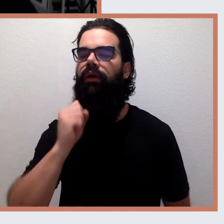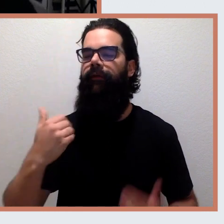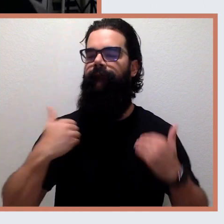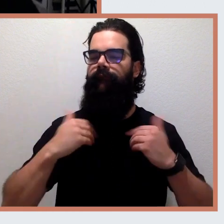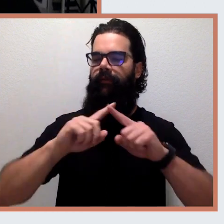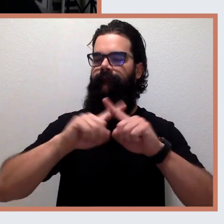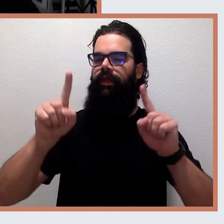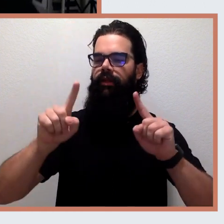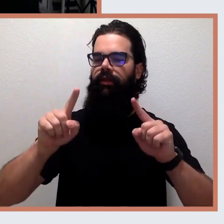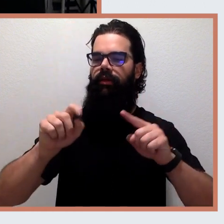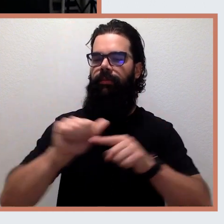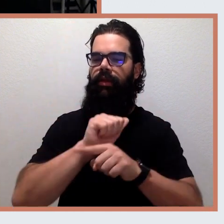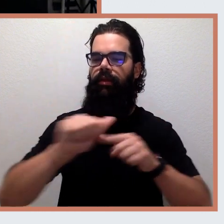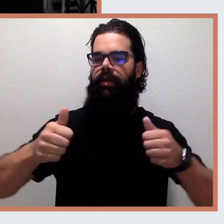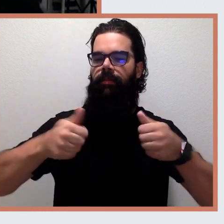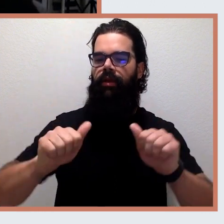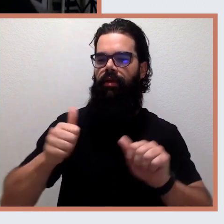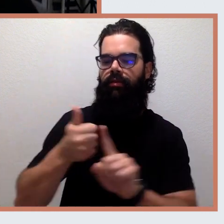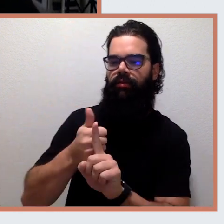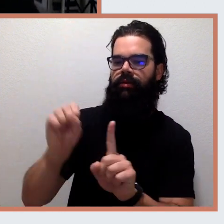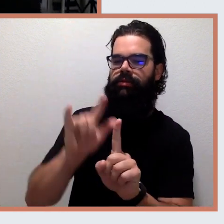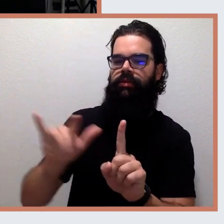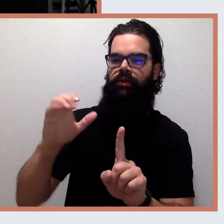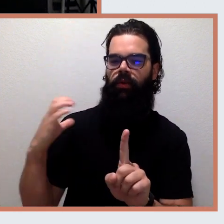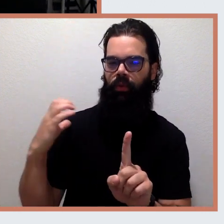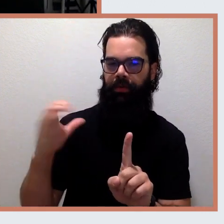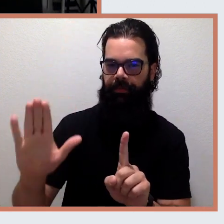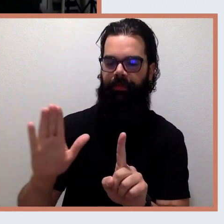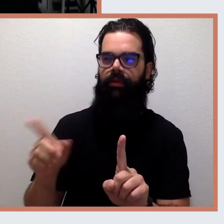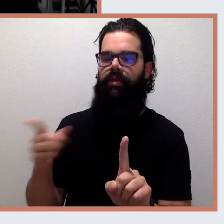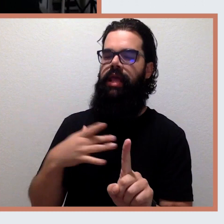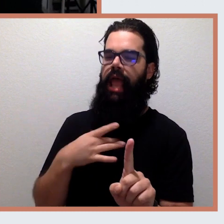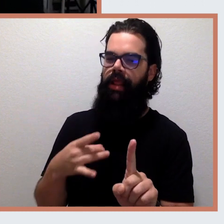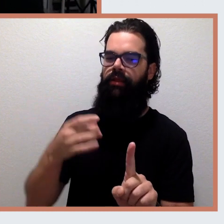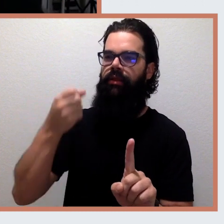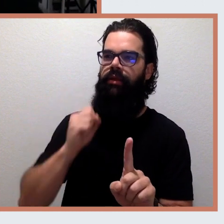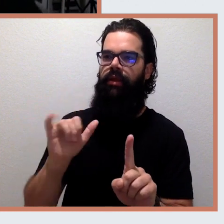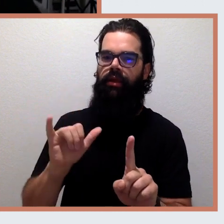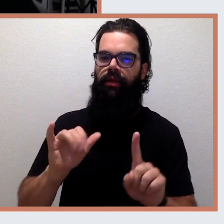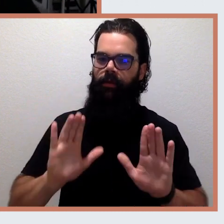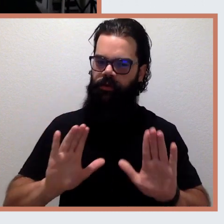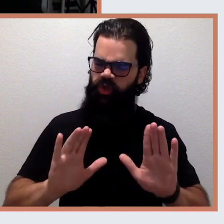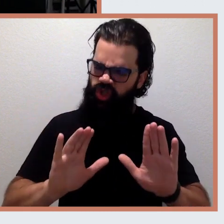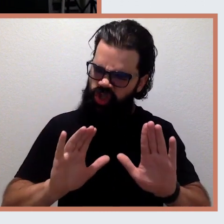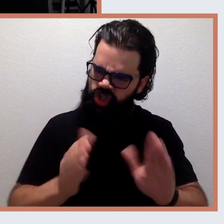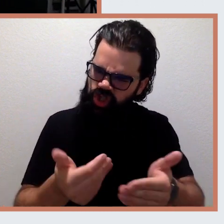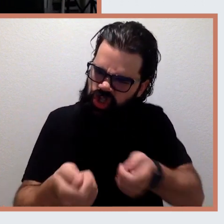Well, guys, Sarah has a different method of coaching. She likes to get under your skin and really push you